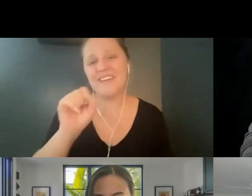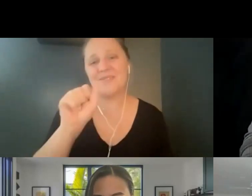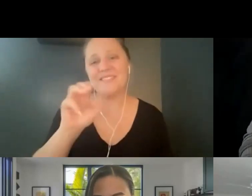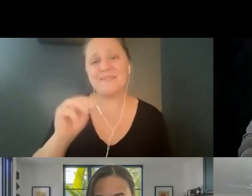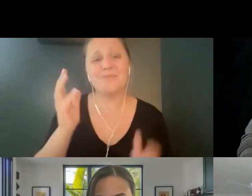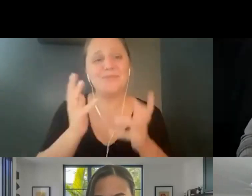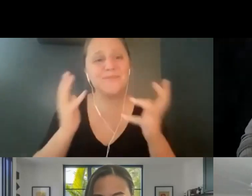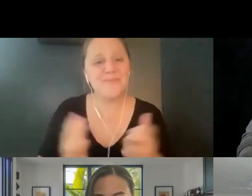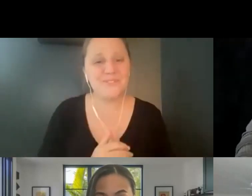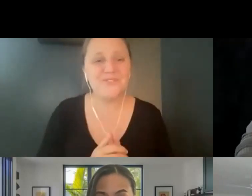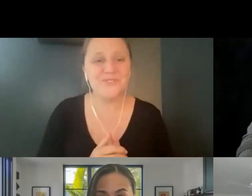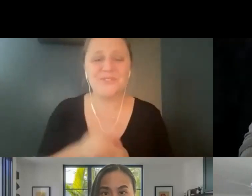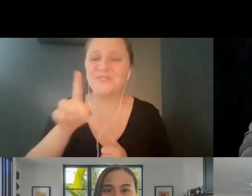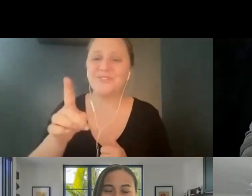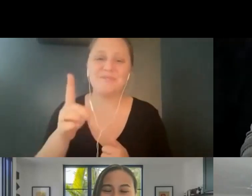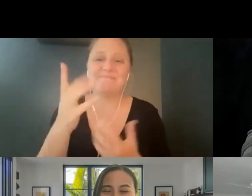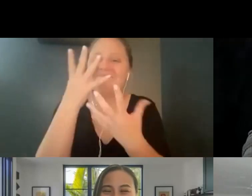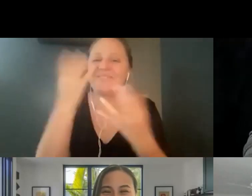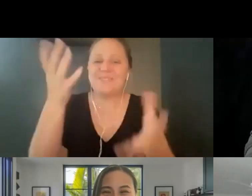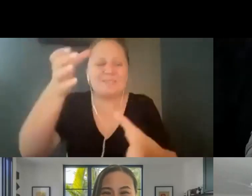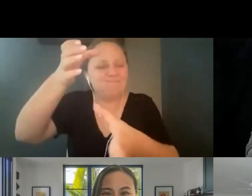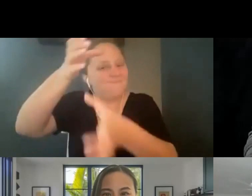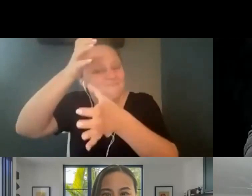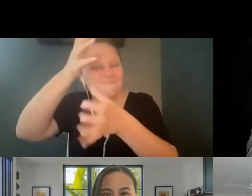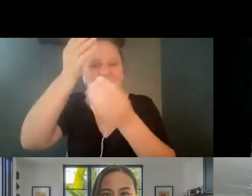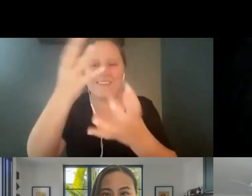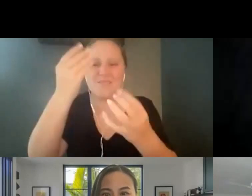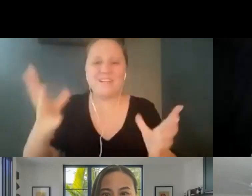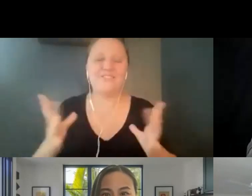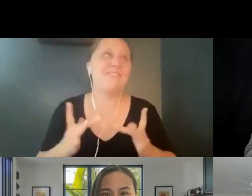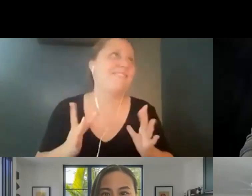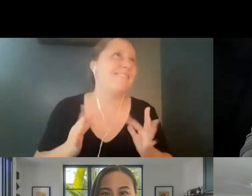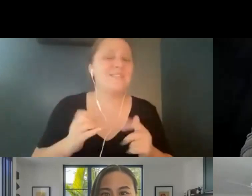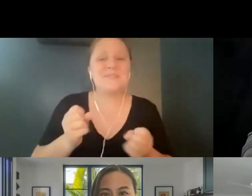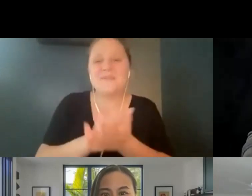You're just a wealth of information, I'm just so grateful that I met you a year and a half ago and that